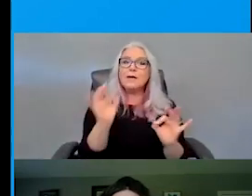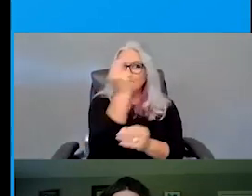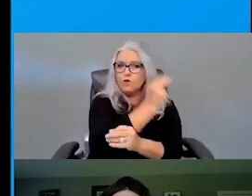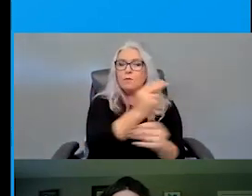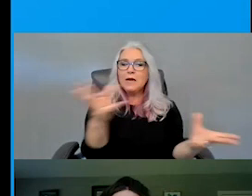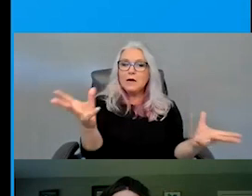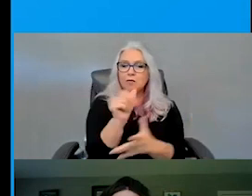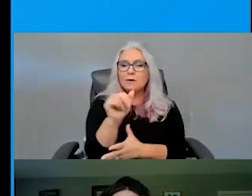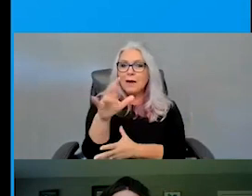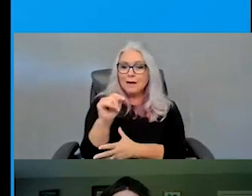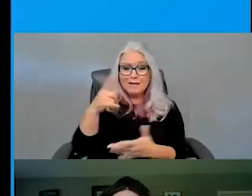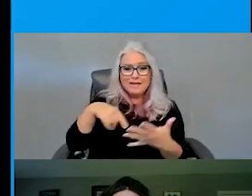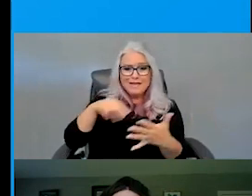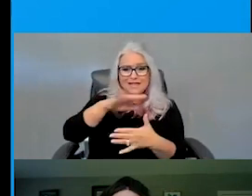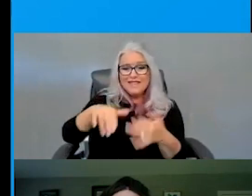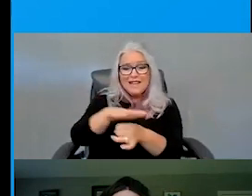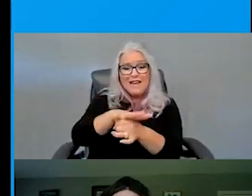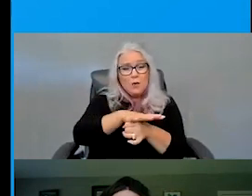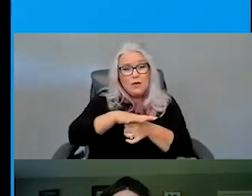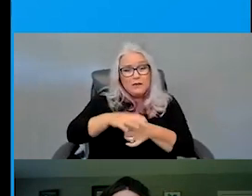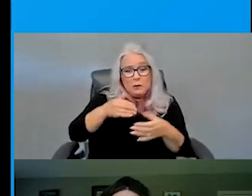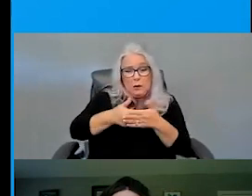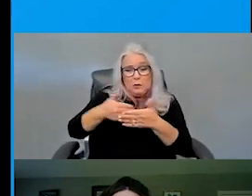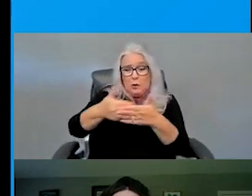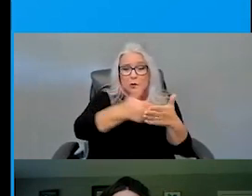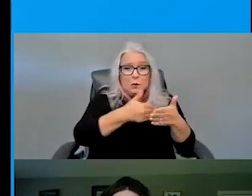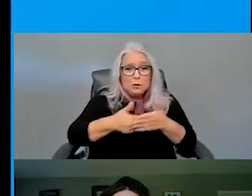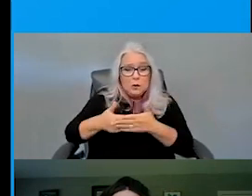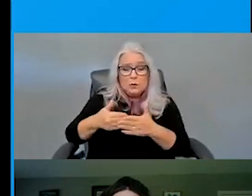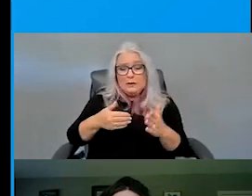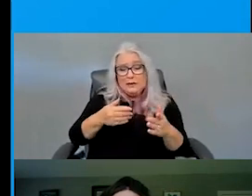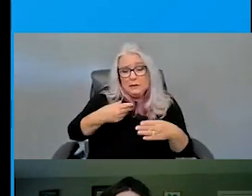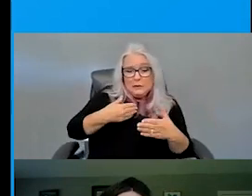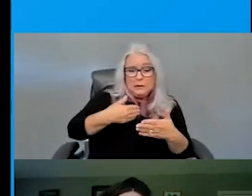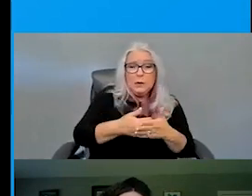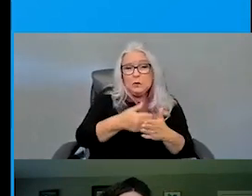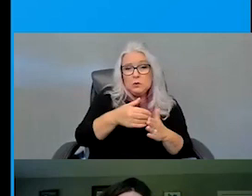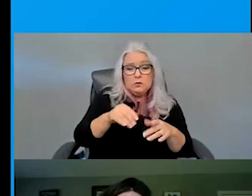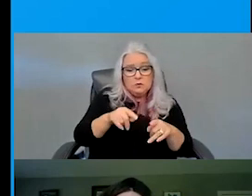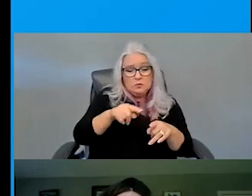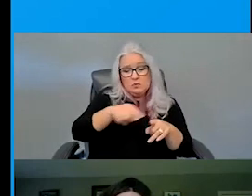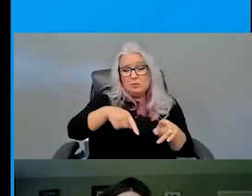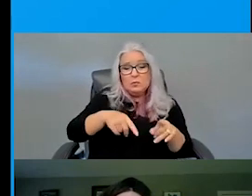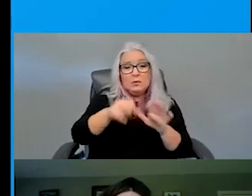Same state, same intentions but had no interest at all in talking to us and then of course